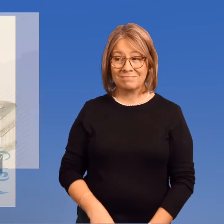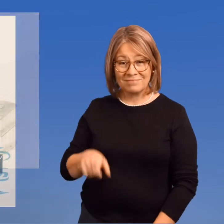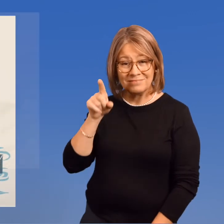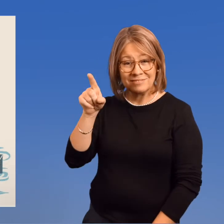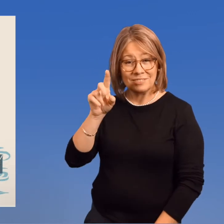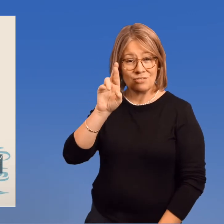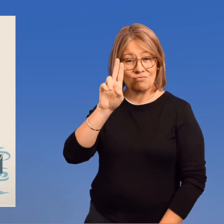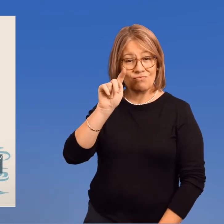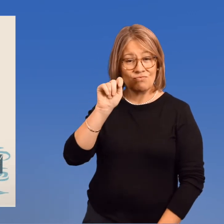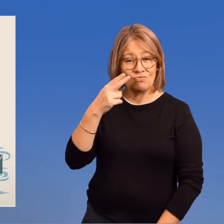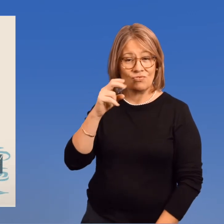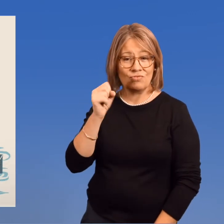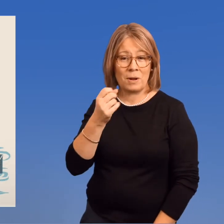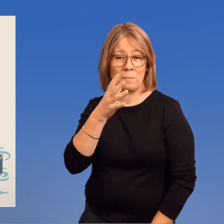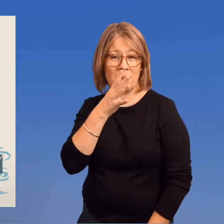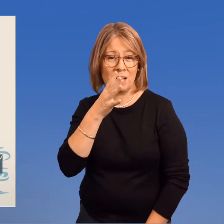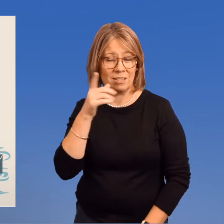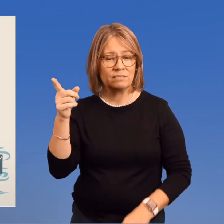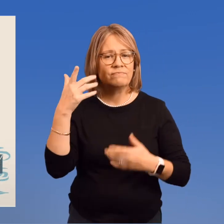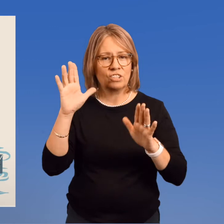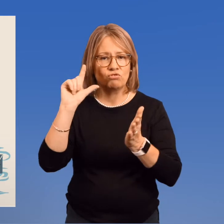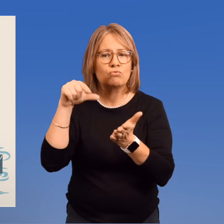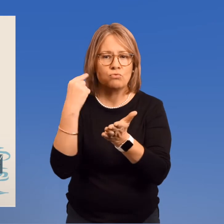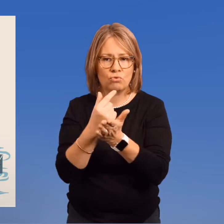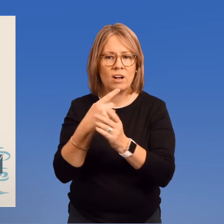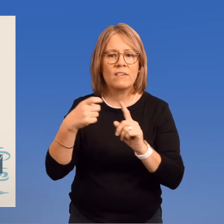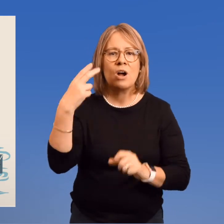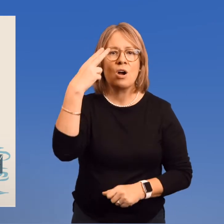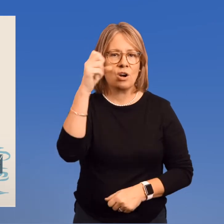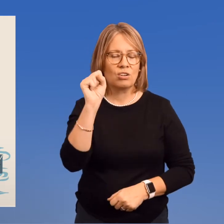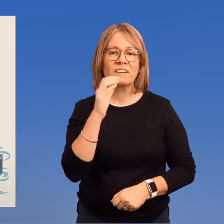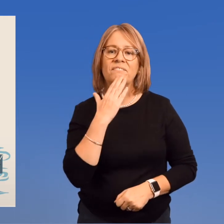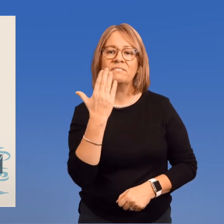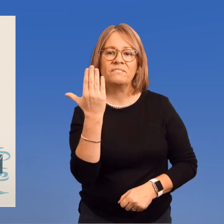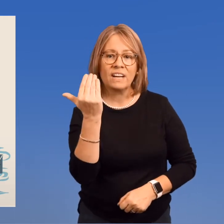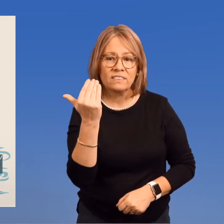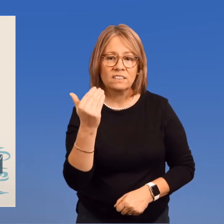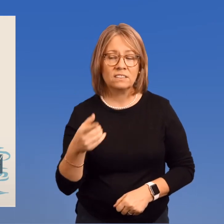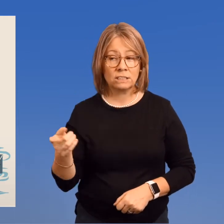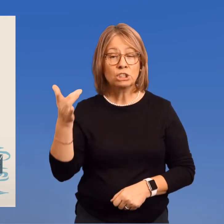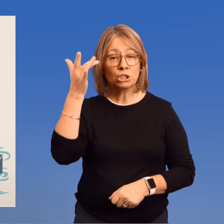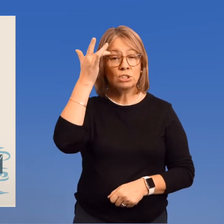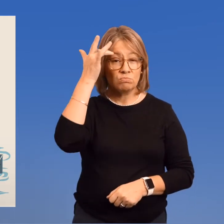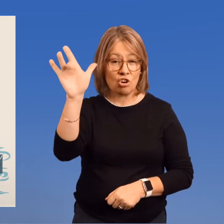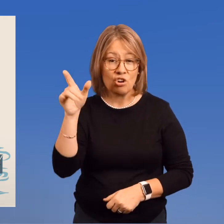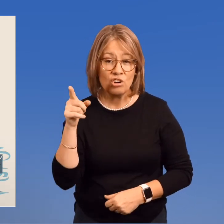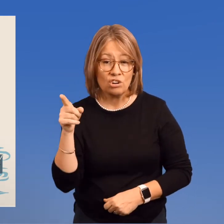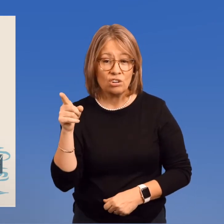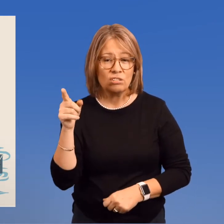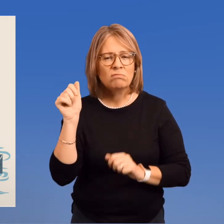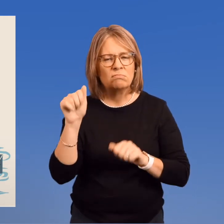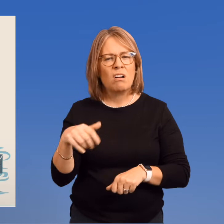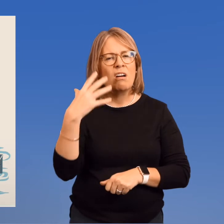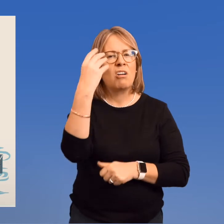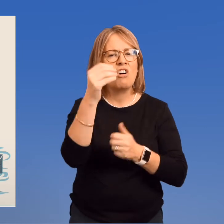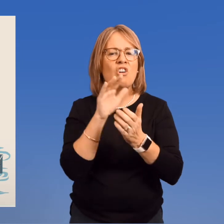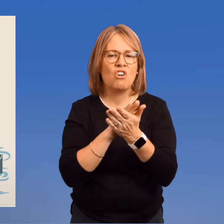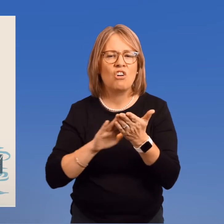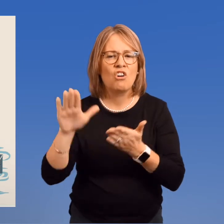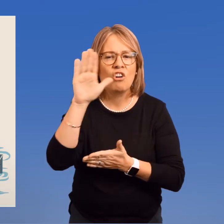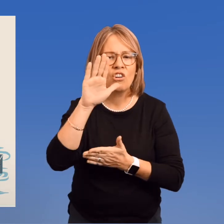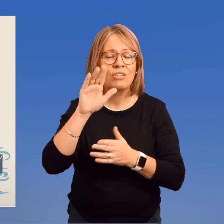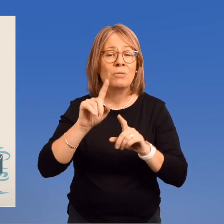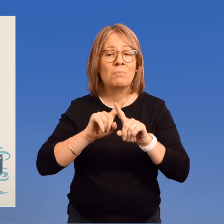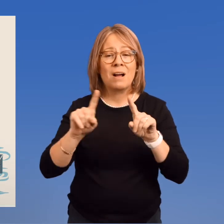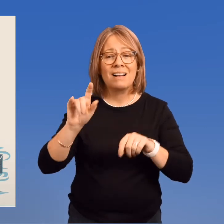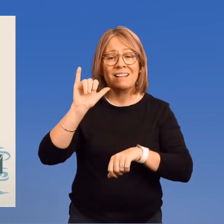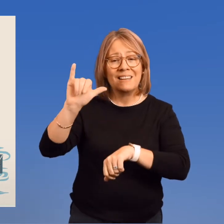Ruth's mother graduated from high school at the age of 15, smart enough that she might have gone